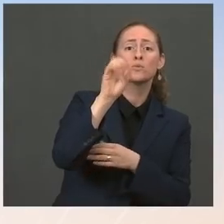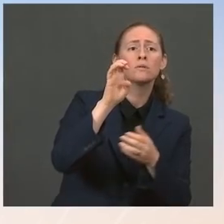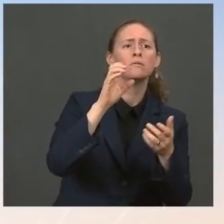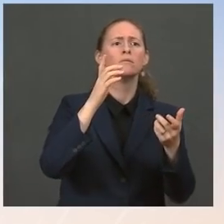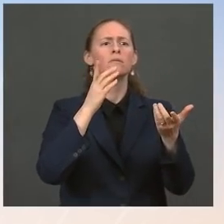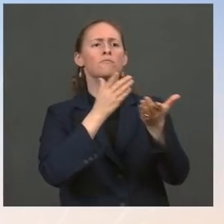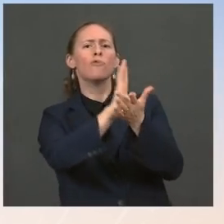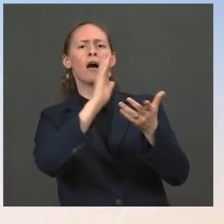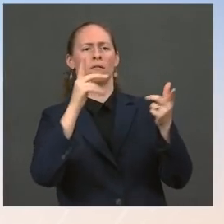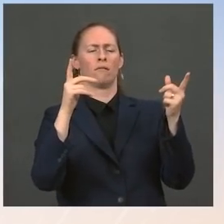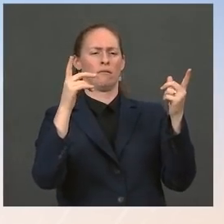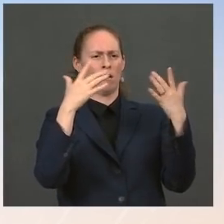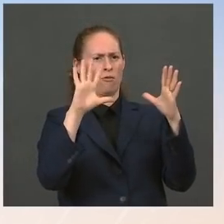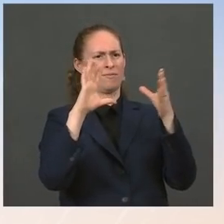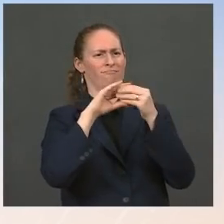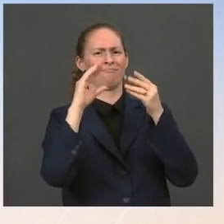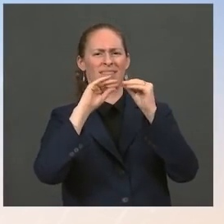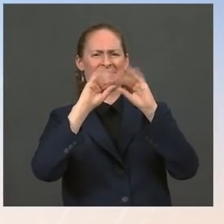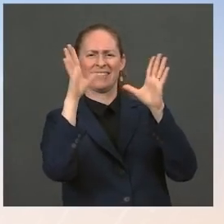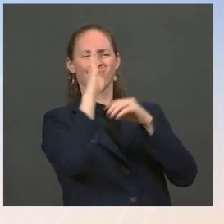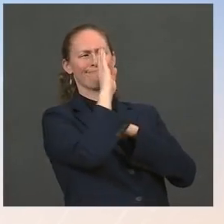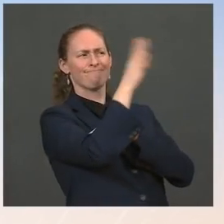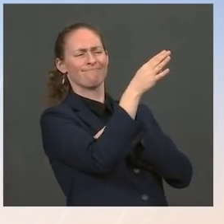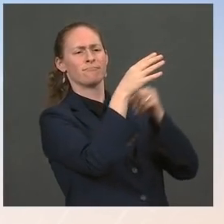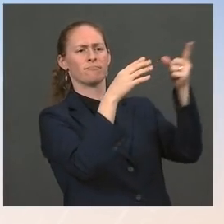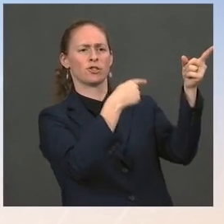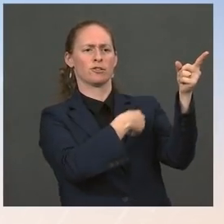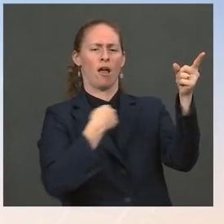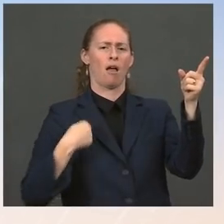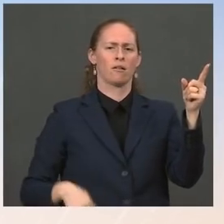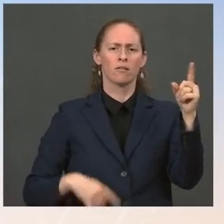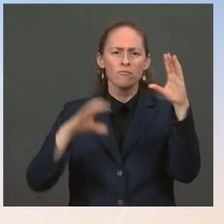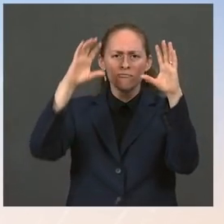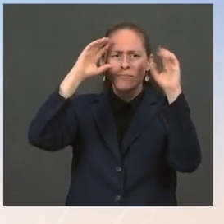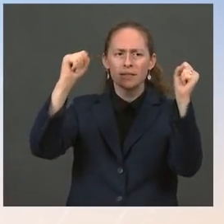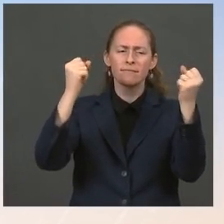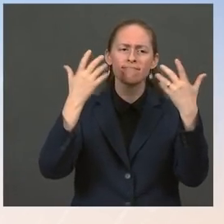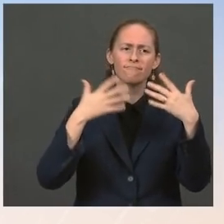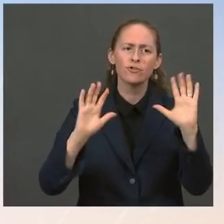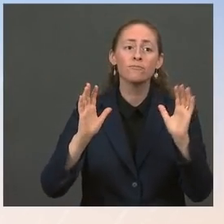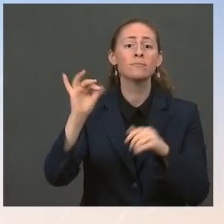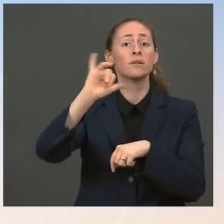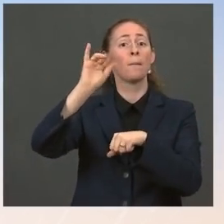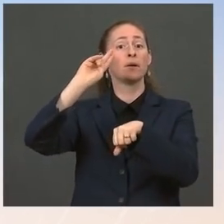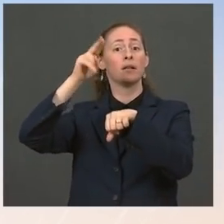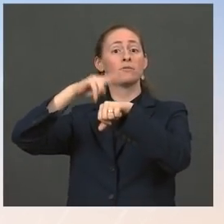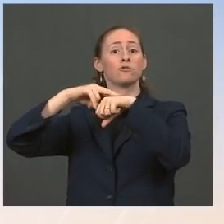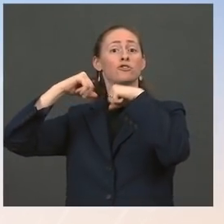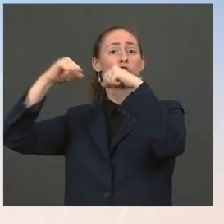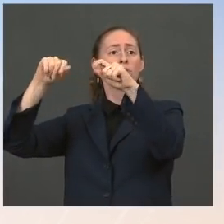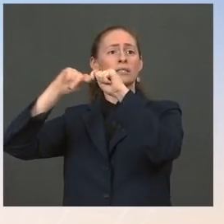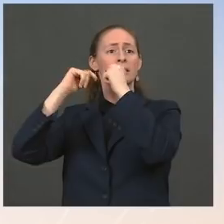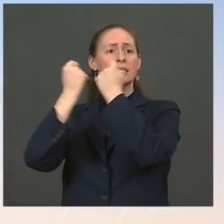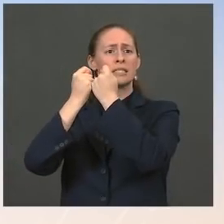and we have done that at every level from our national security team. In terms of the legislation, obviously we have spoken out